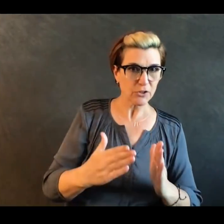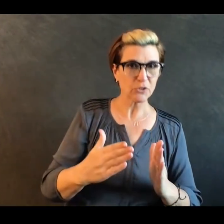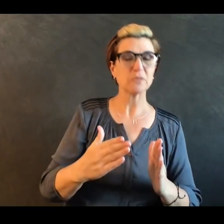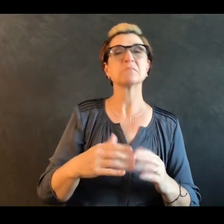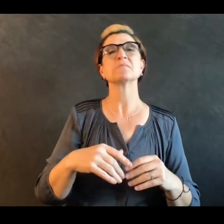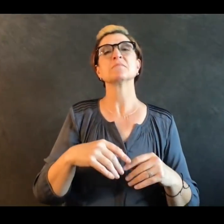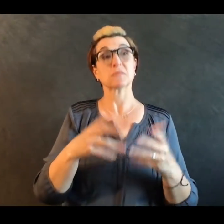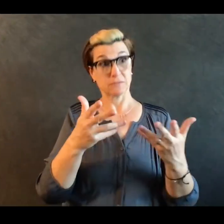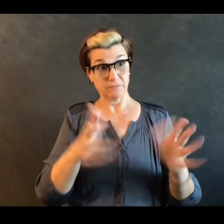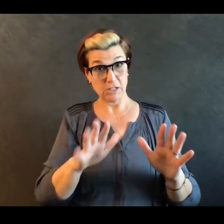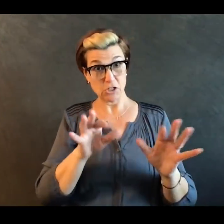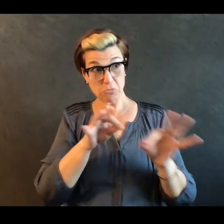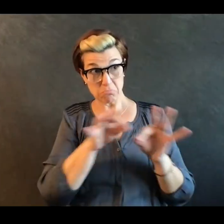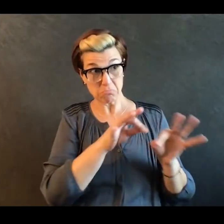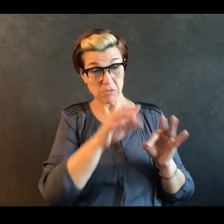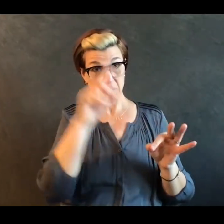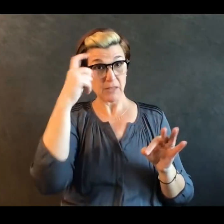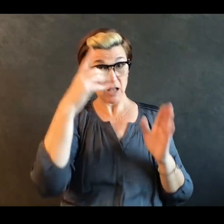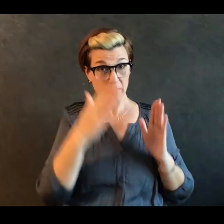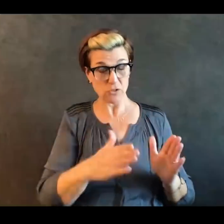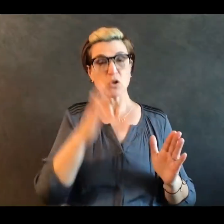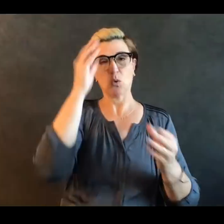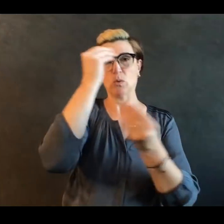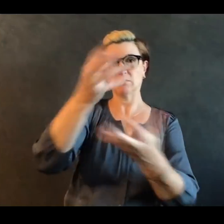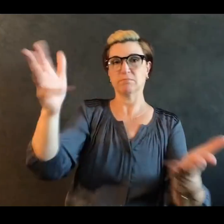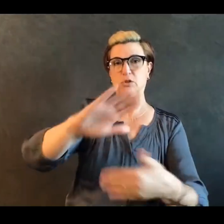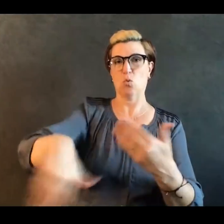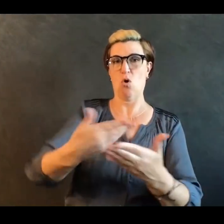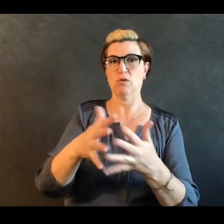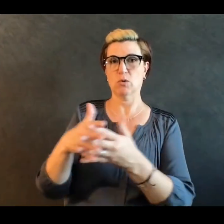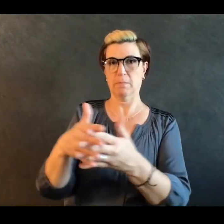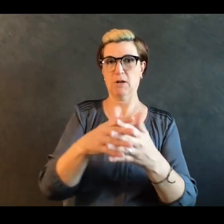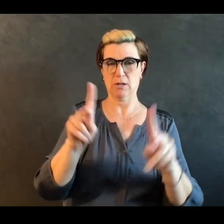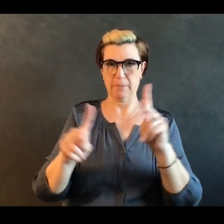people will be encouraged to know that as we stand here today 24 percent of the